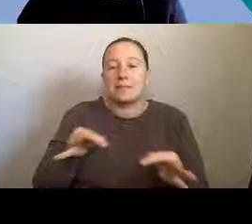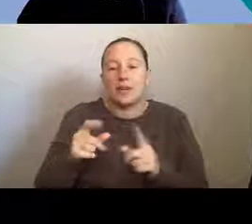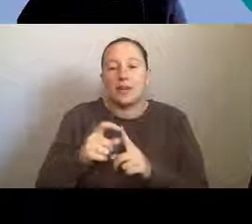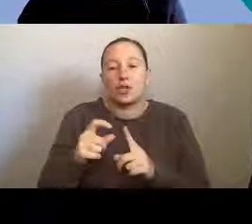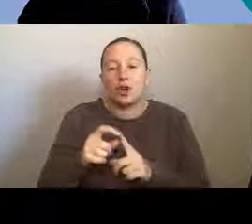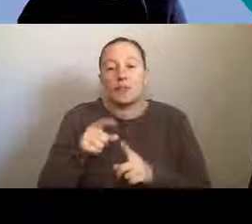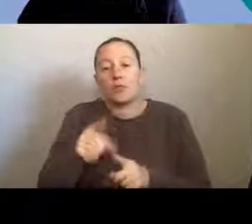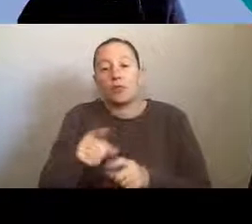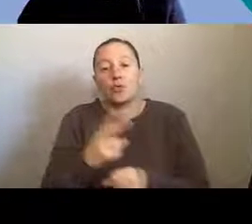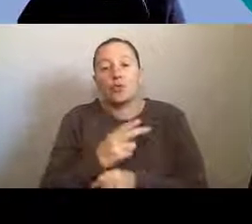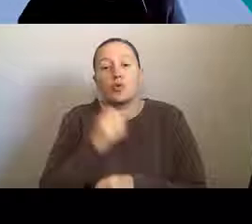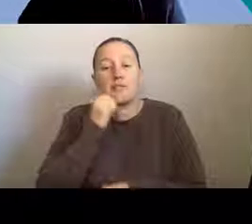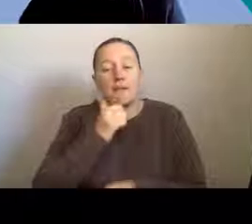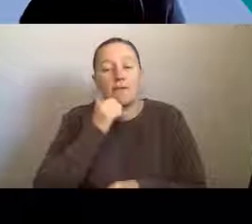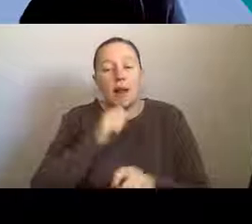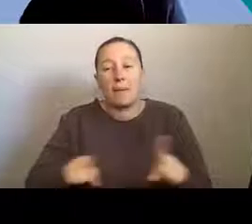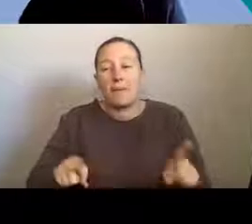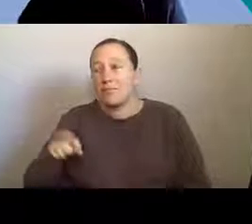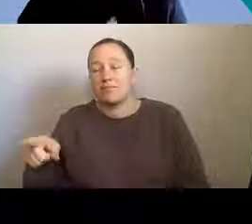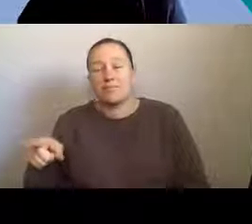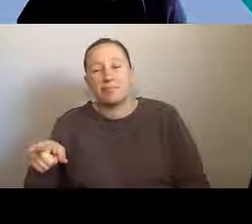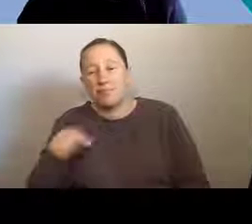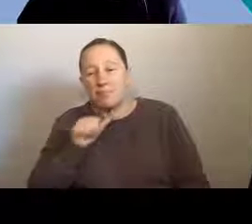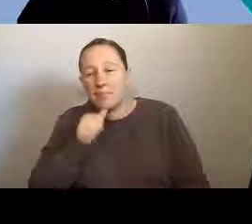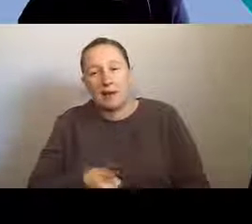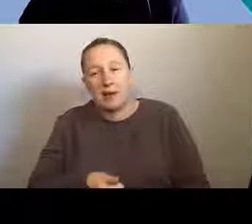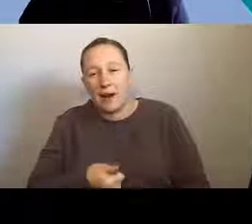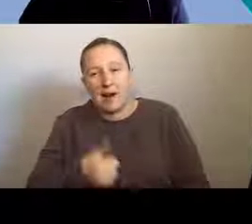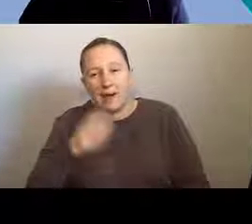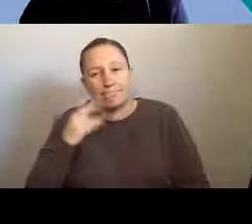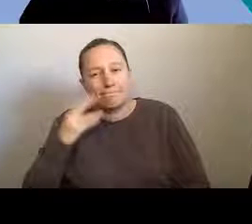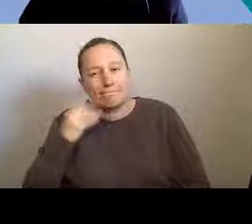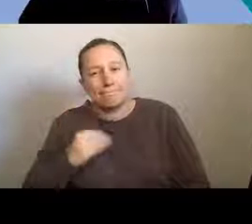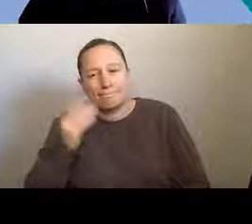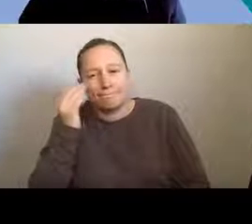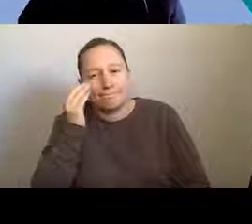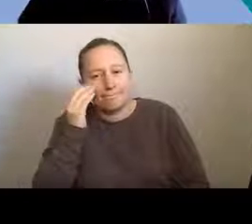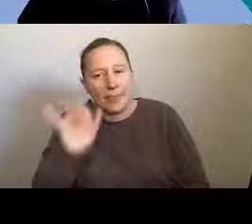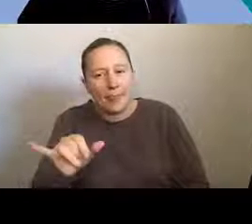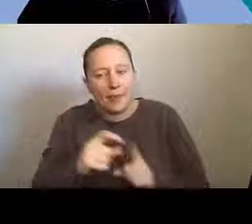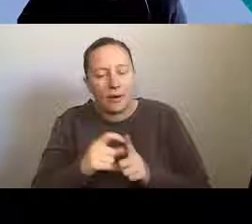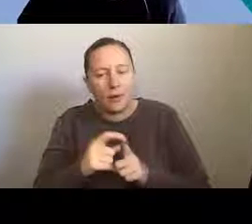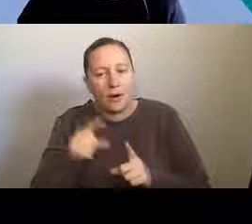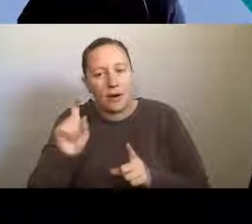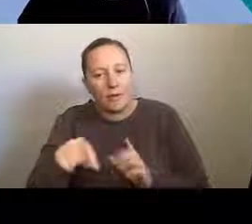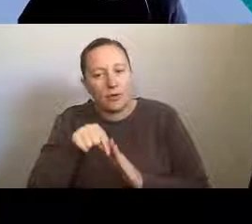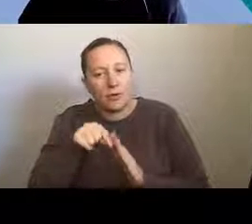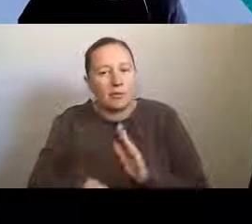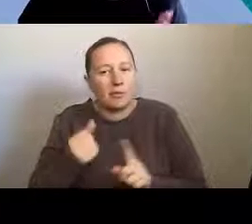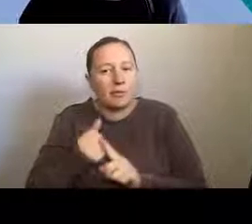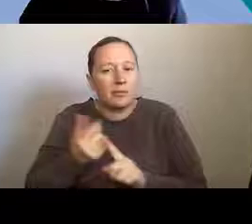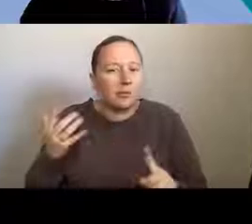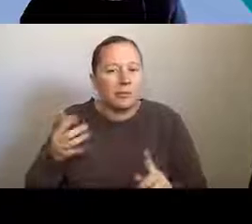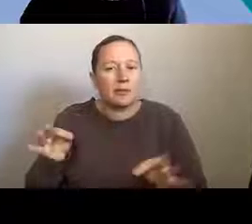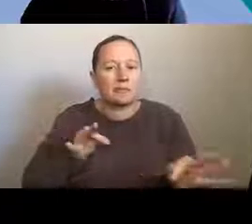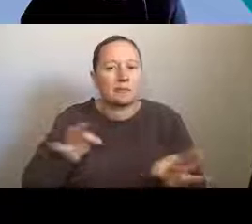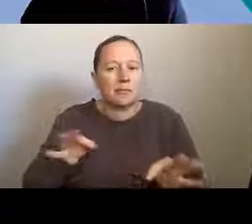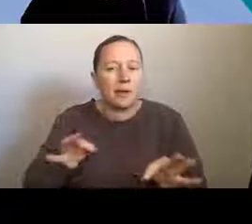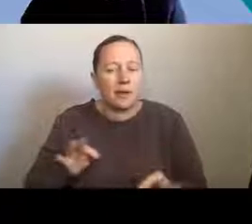but that may not be a part of everyday communication for regular people or even people who are not in your academic field.